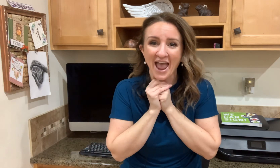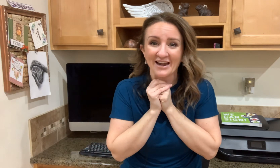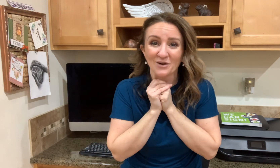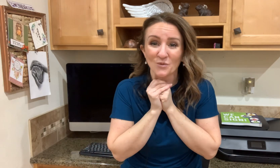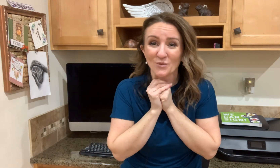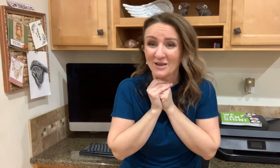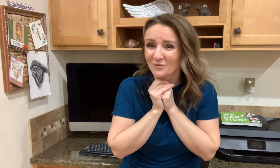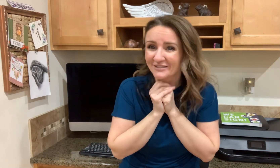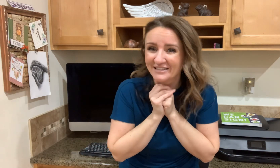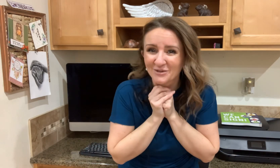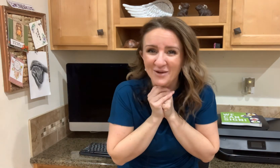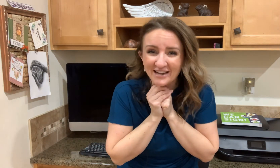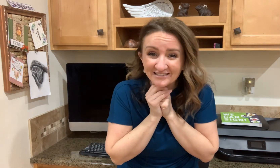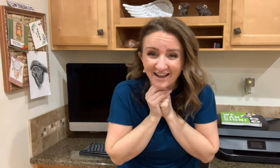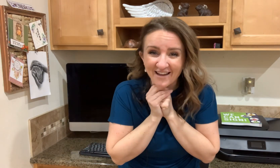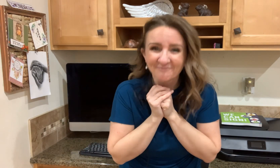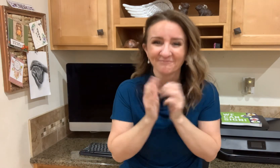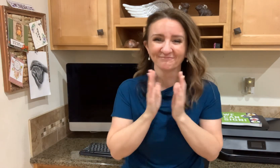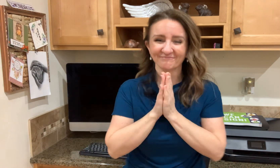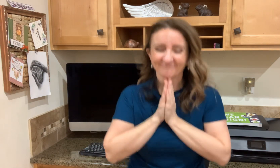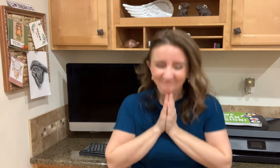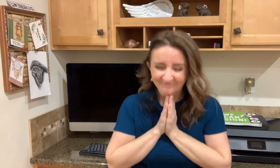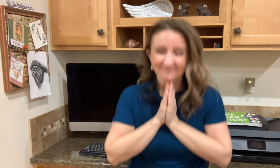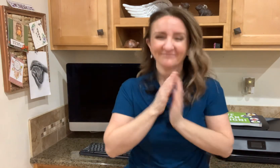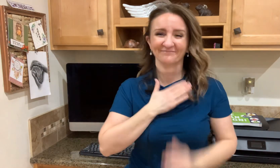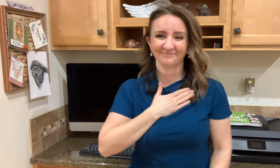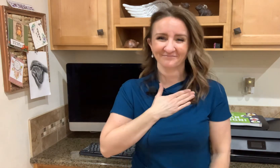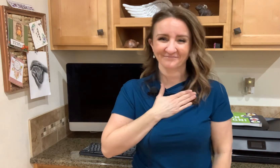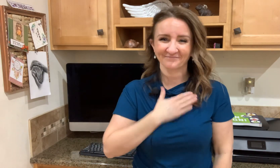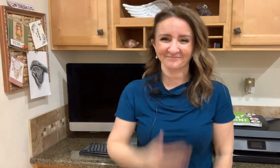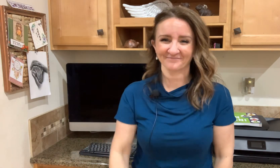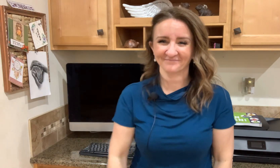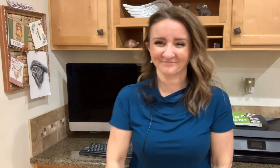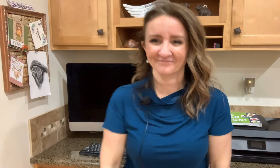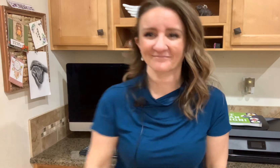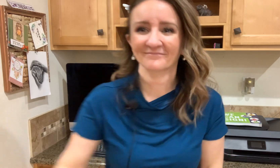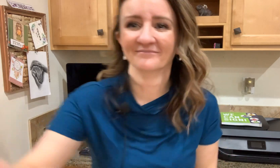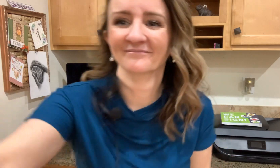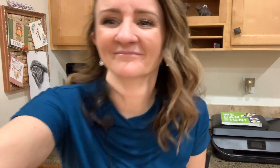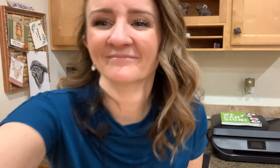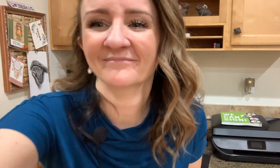we will see you next time!